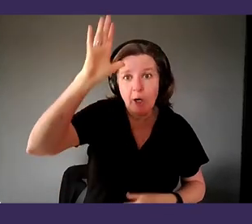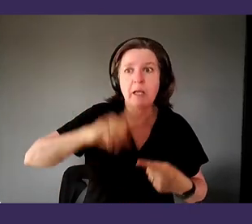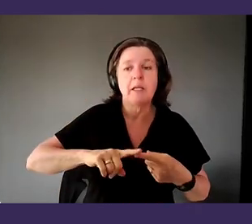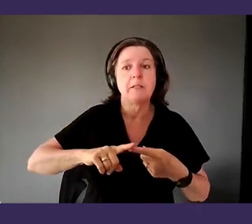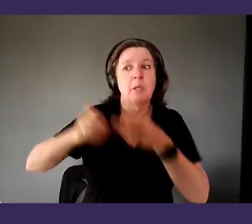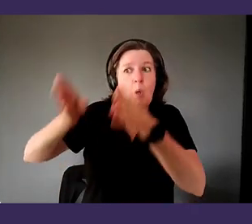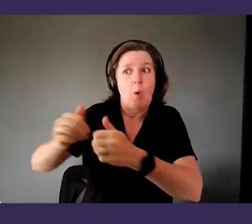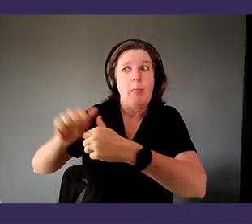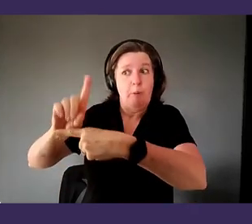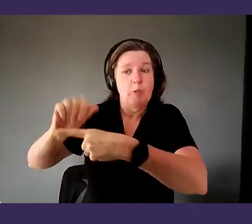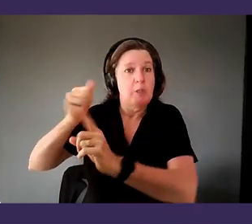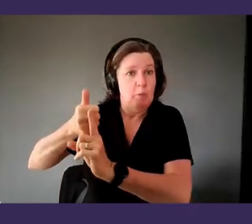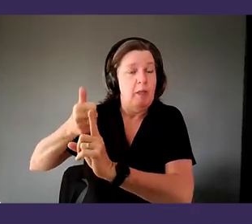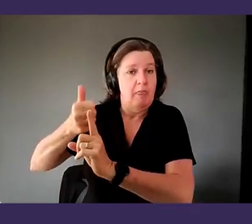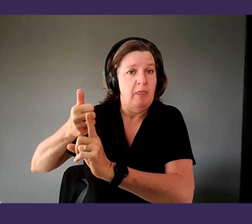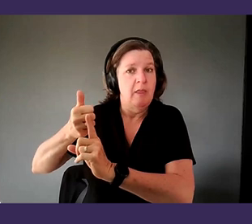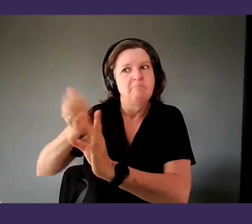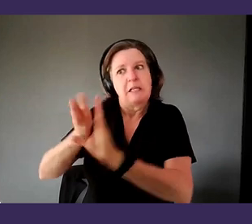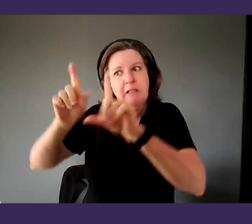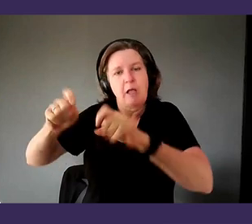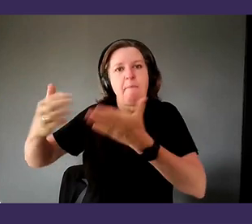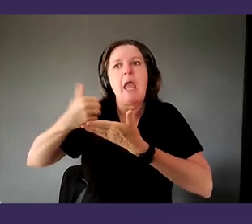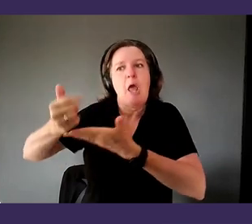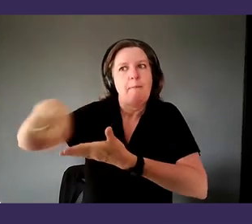that it could benefit you or your loved one.